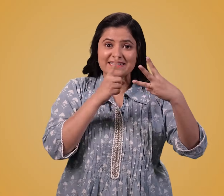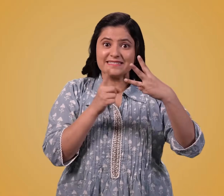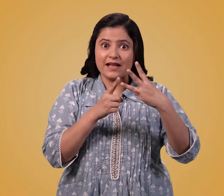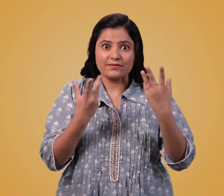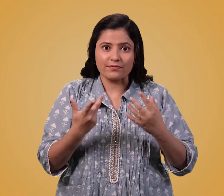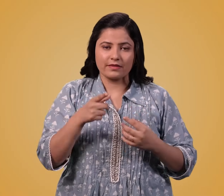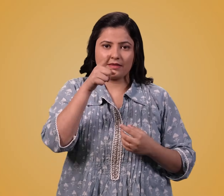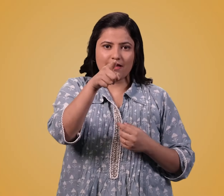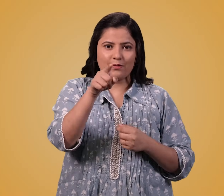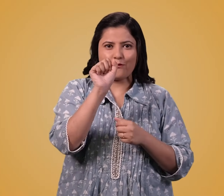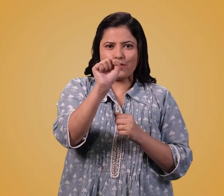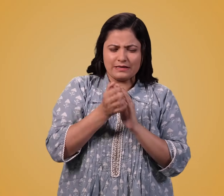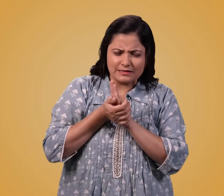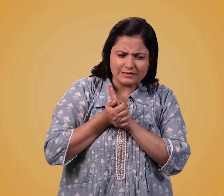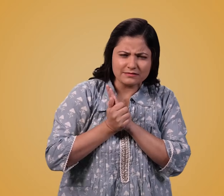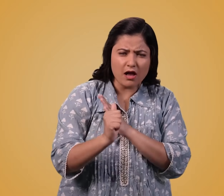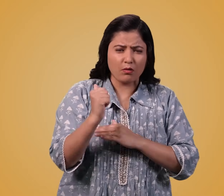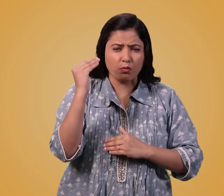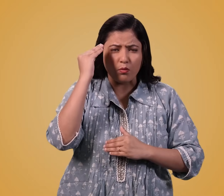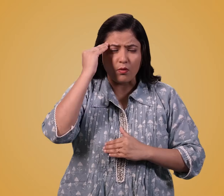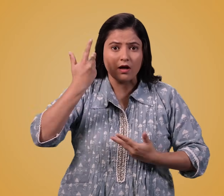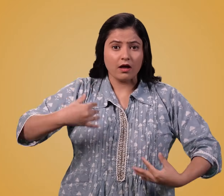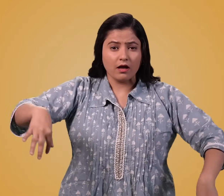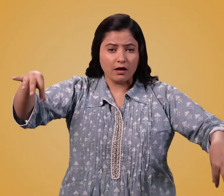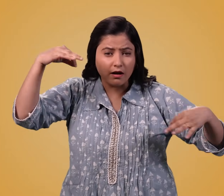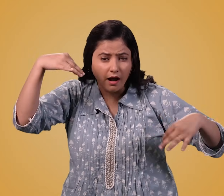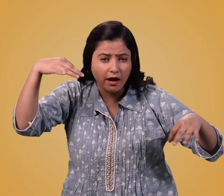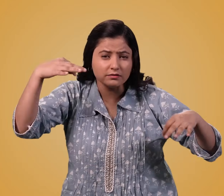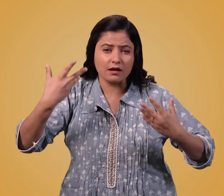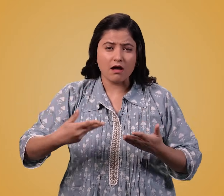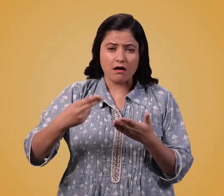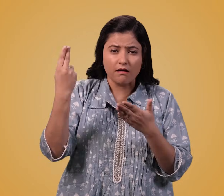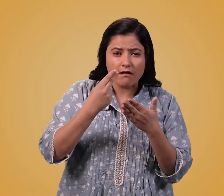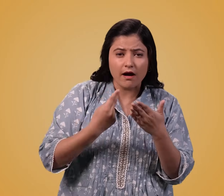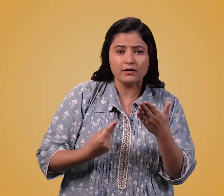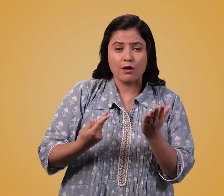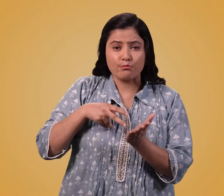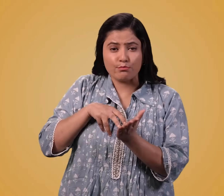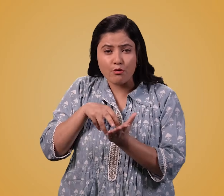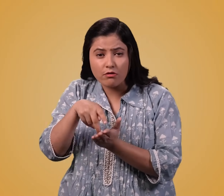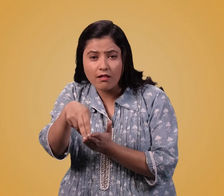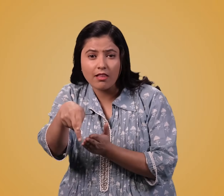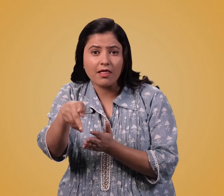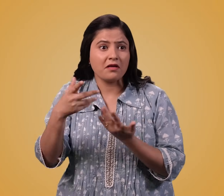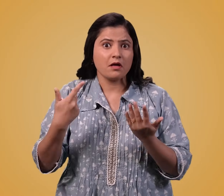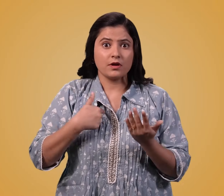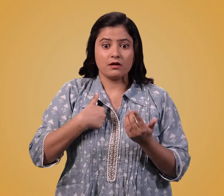3. People possess multiple skills like dancing, art, modelling,